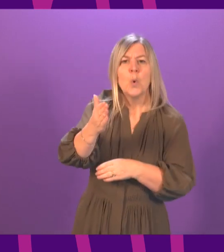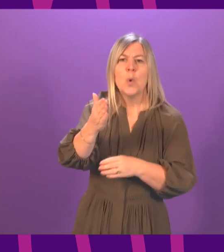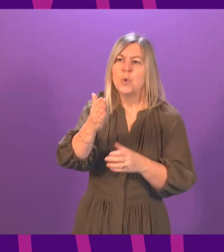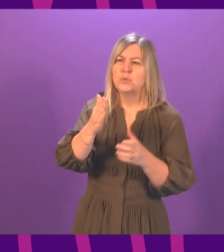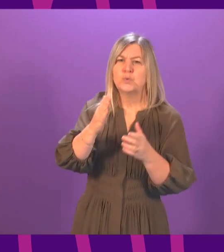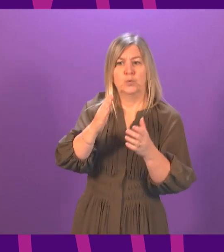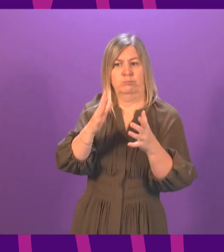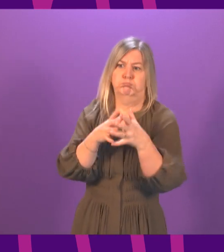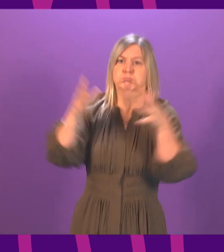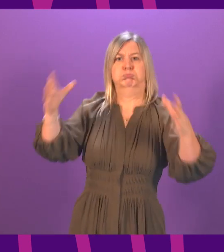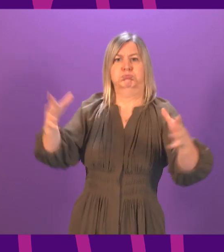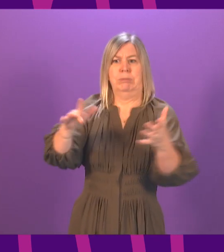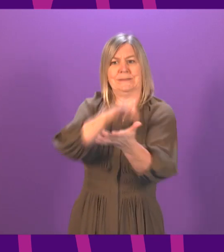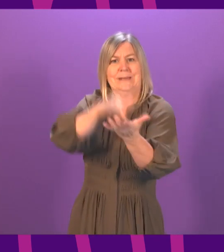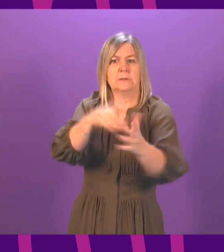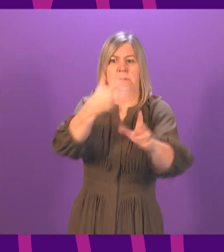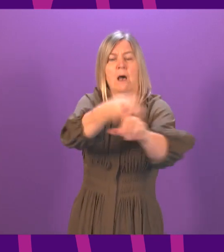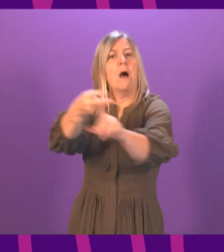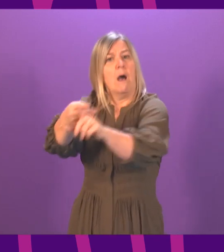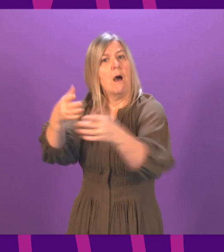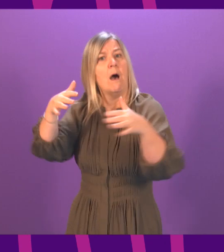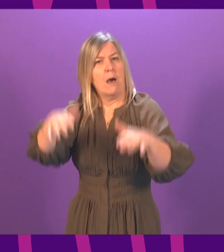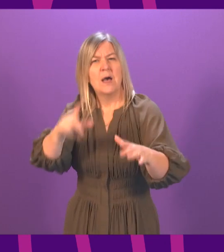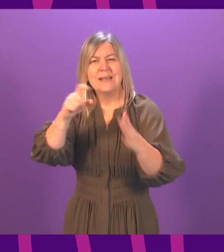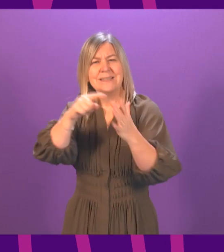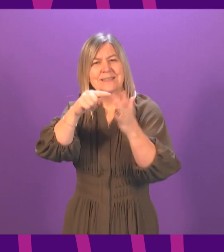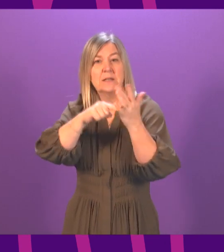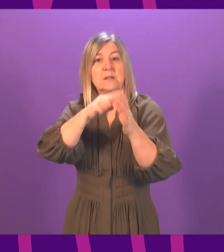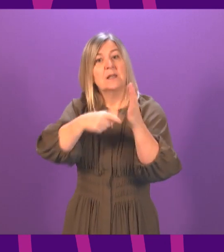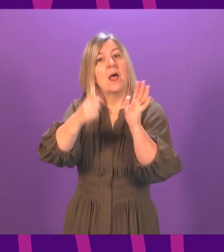Her concern, however, was that her equally elderly and clinically vulnerable husband